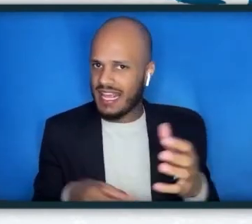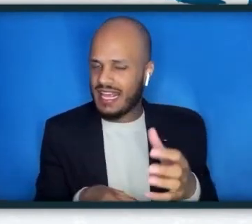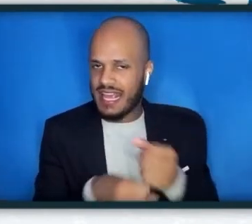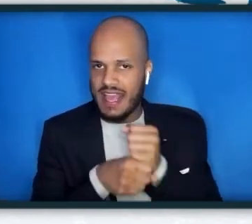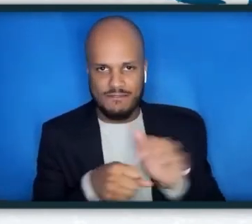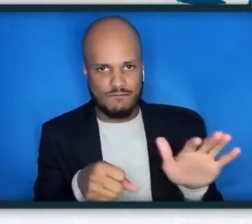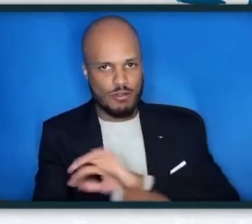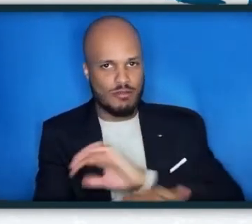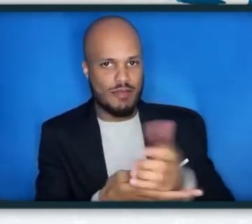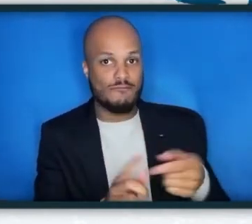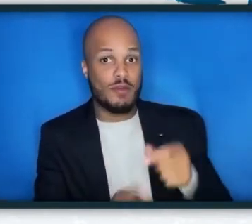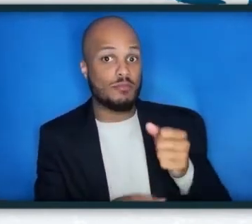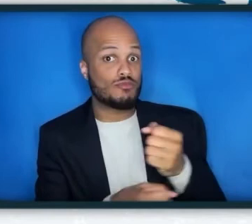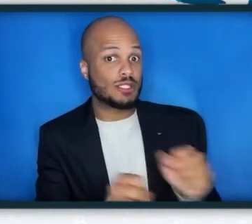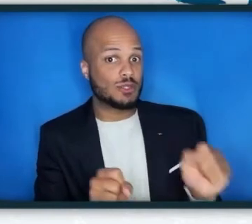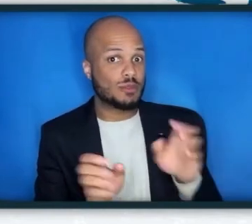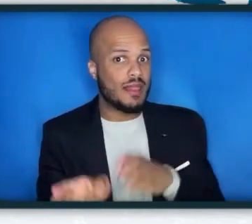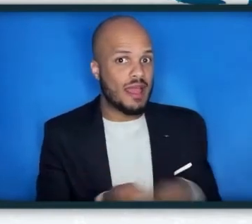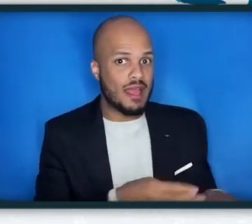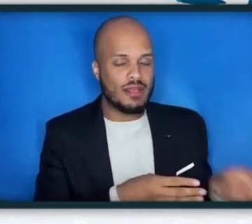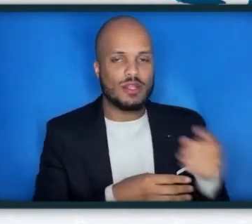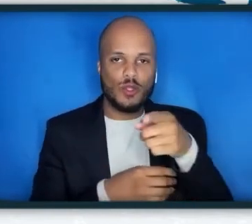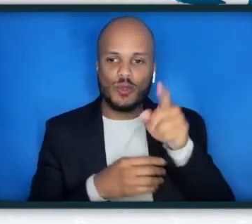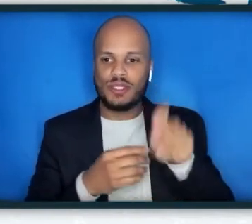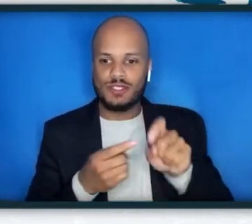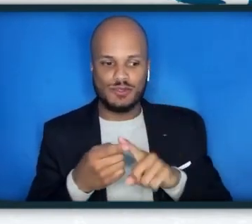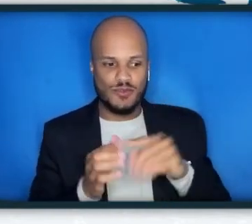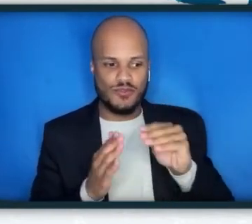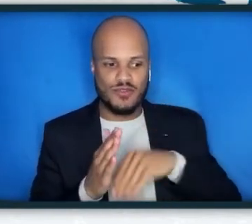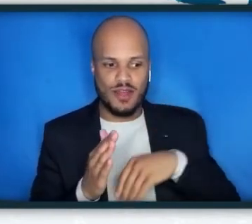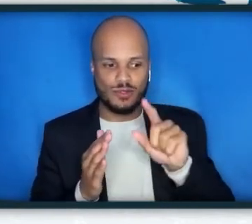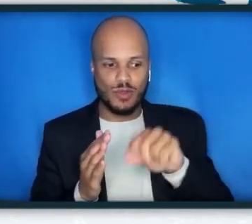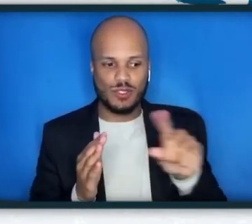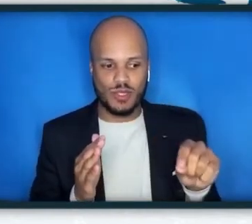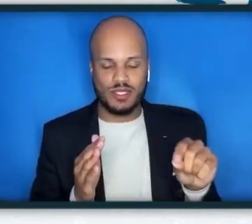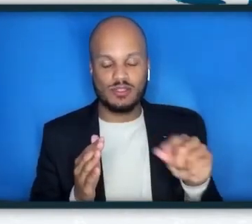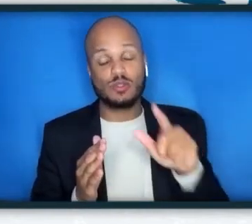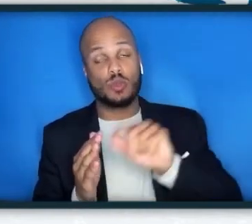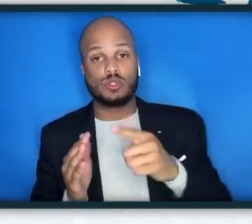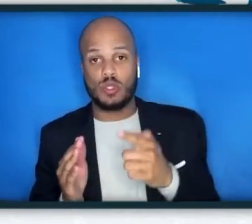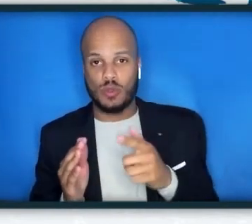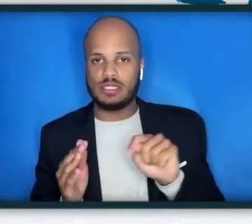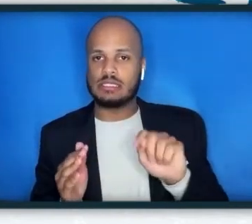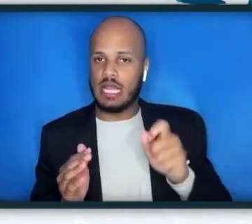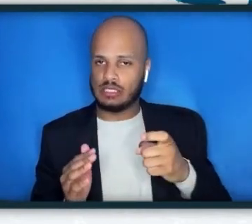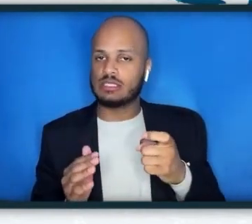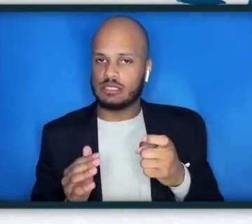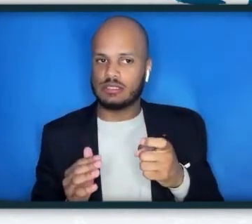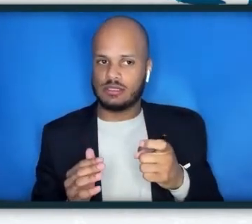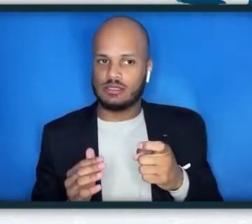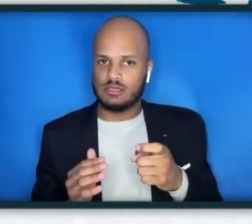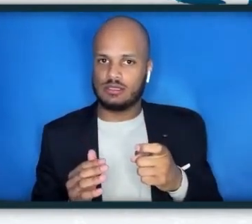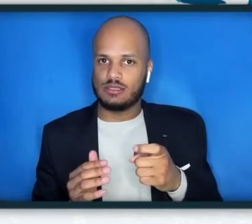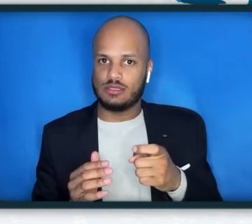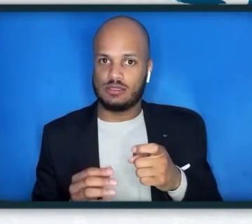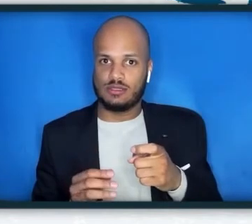from the Rescue Plan, you will need to file your 2021 tax return in early 2022.